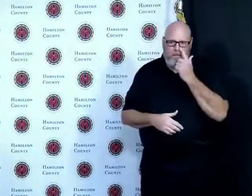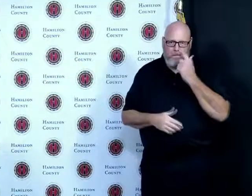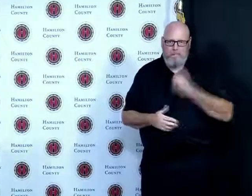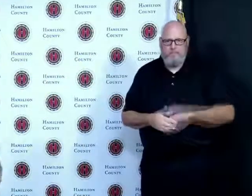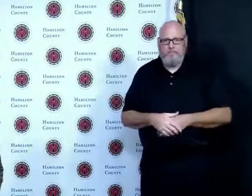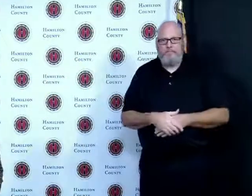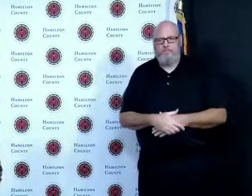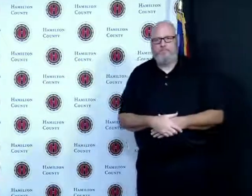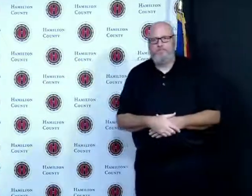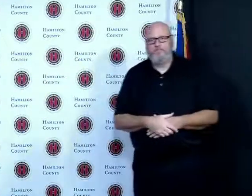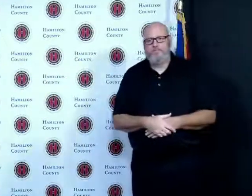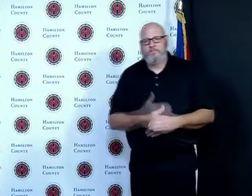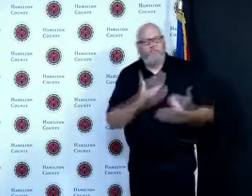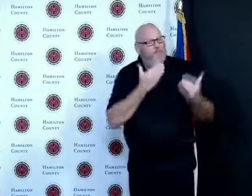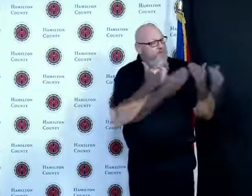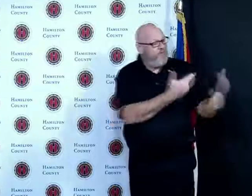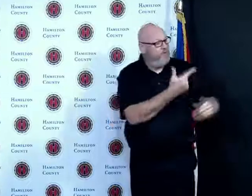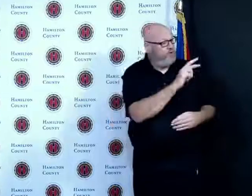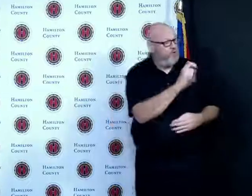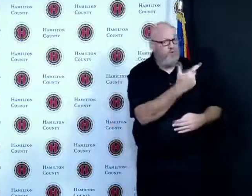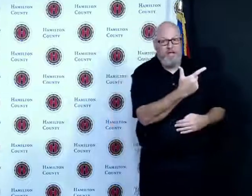thanks Greg are we all looking forward to the end of this pandemic